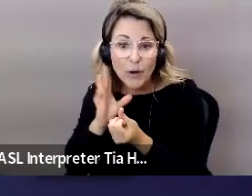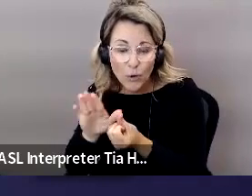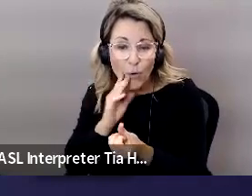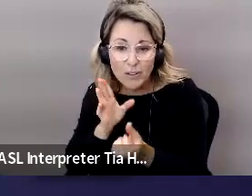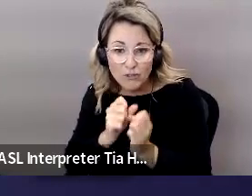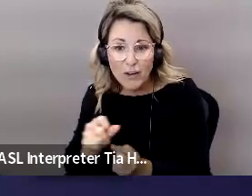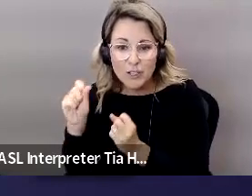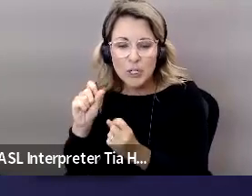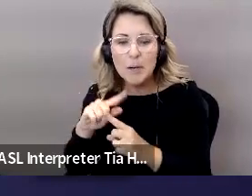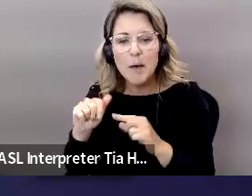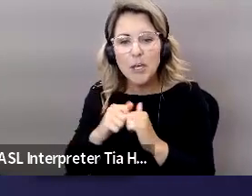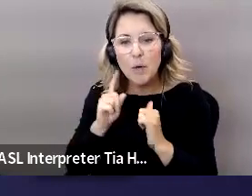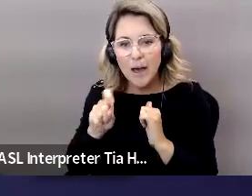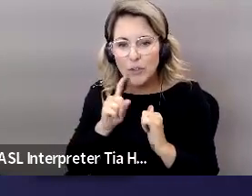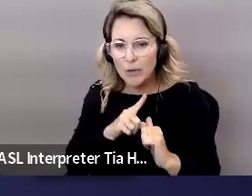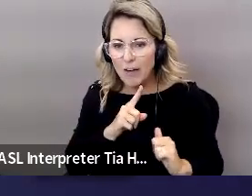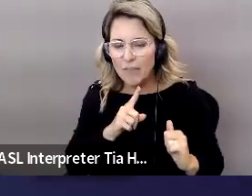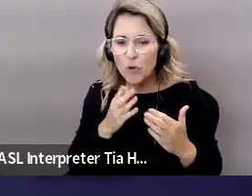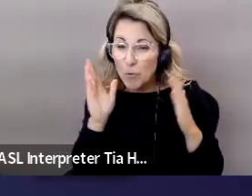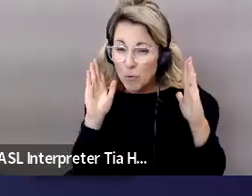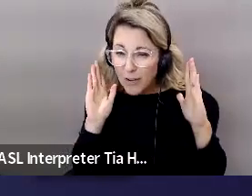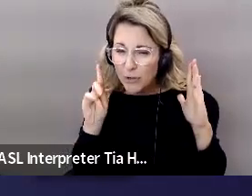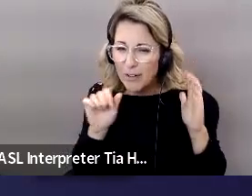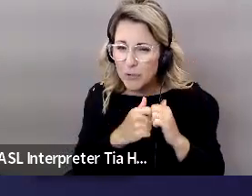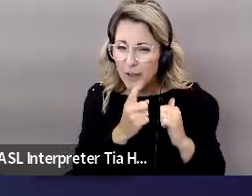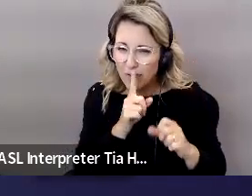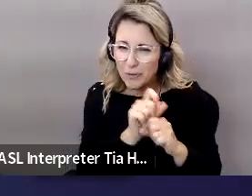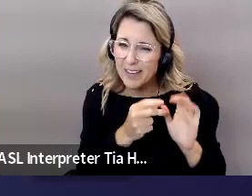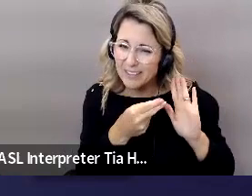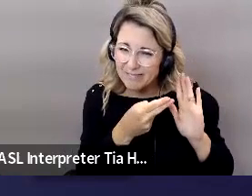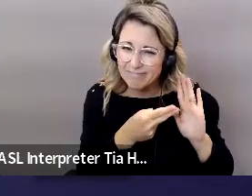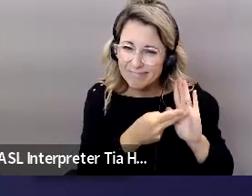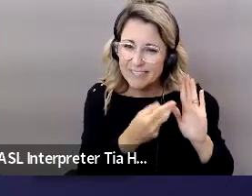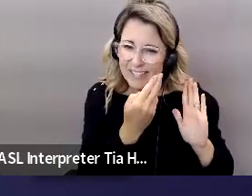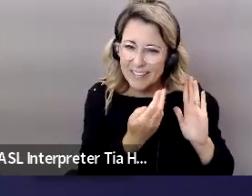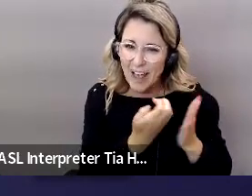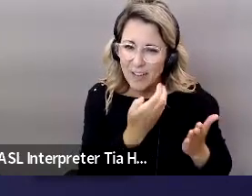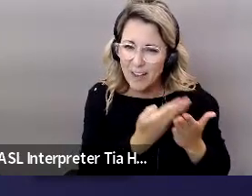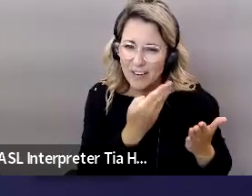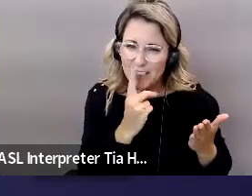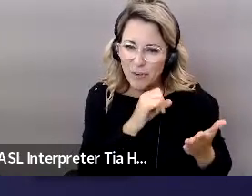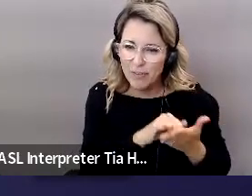that evidence for. So, that's a great point and it's a really, a very nuanced question that kind